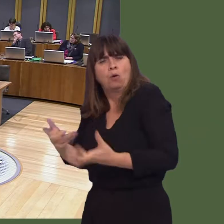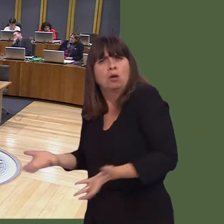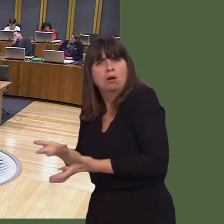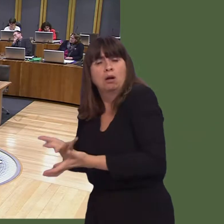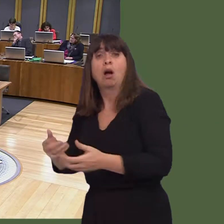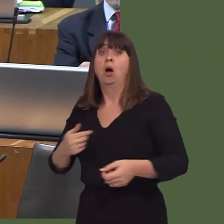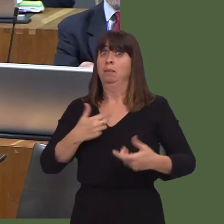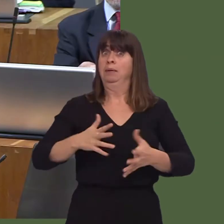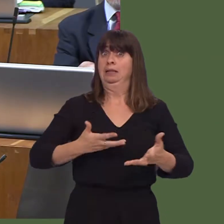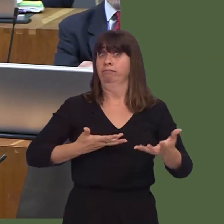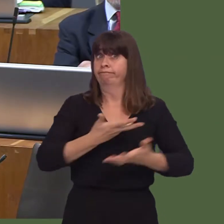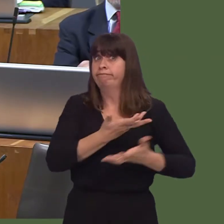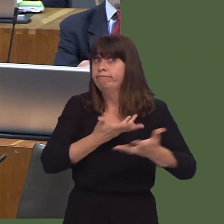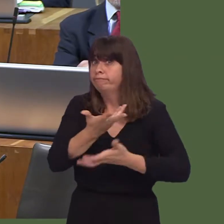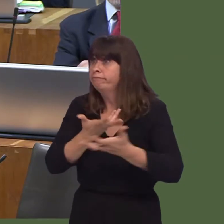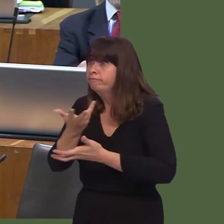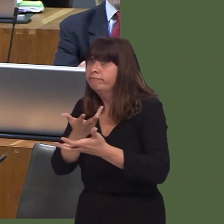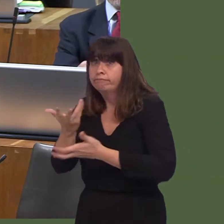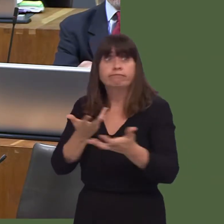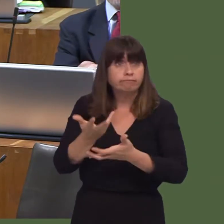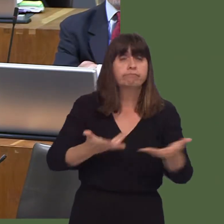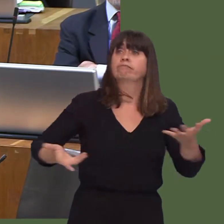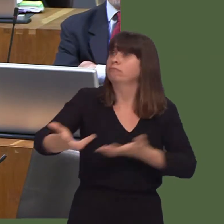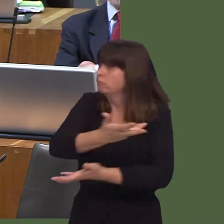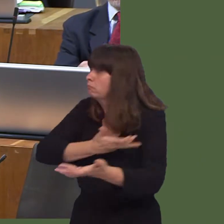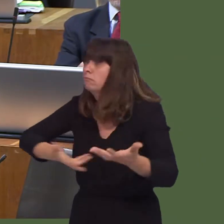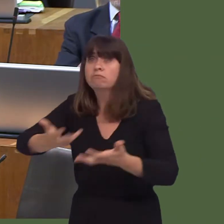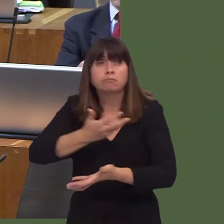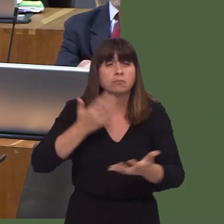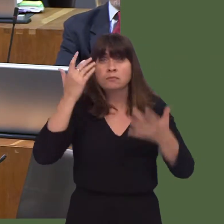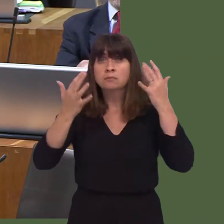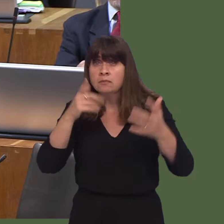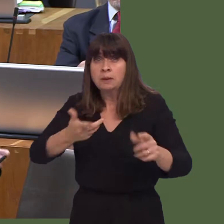with those kinds of conversations, to see how they can optimise their business practices,